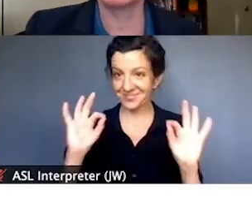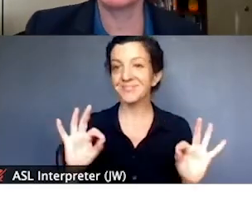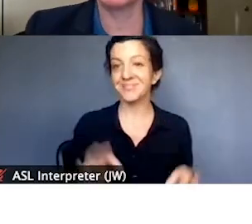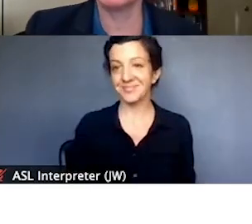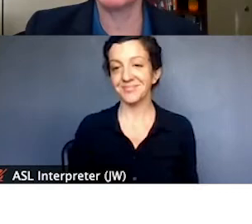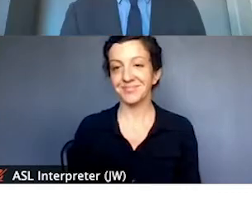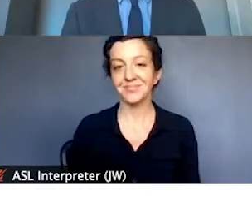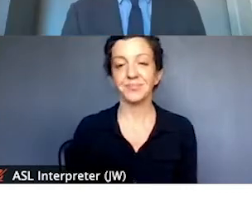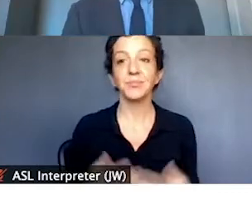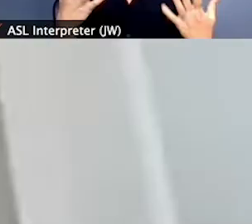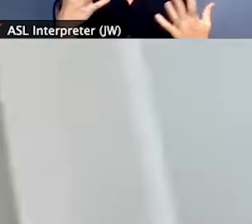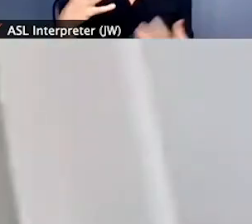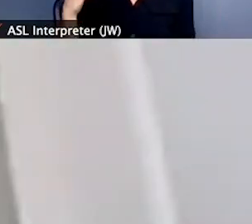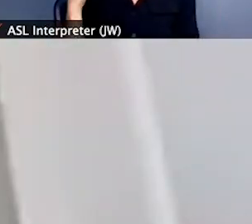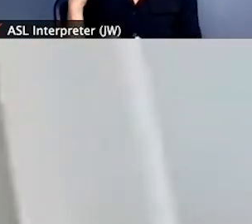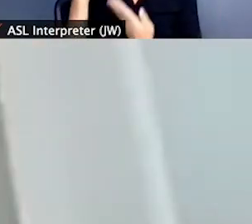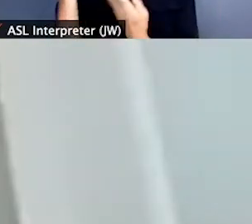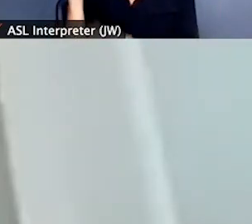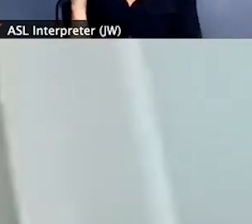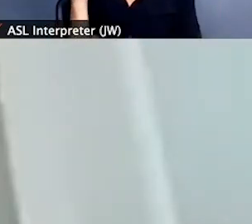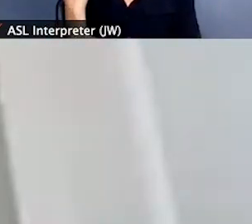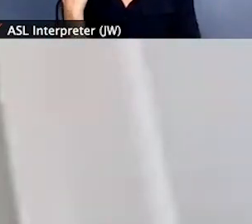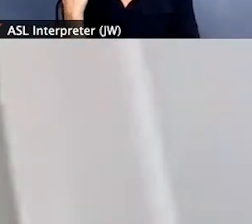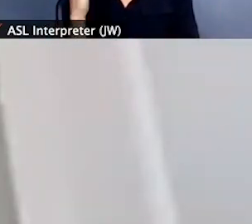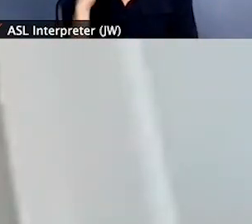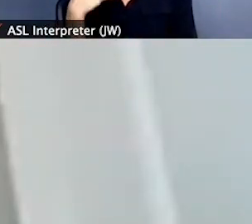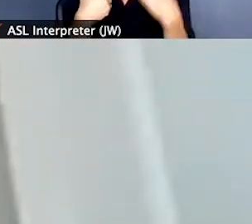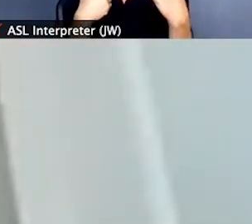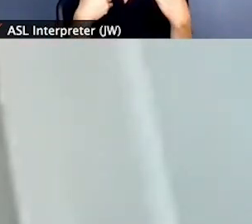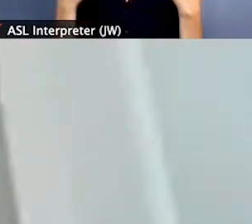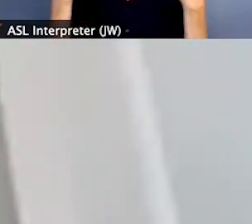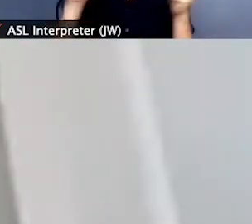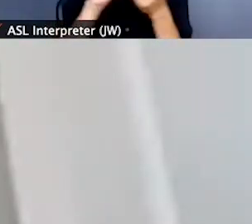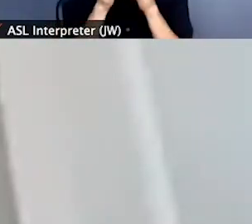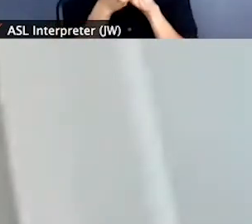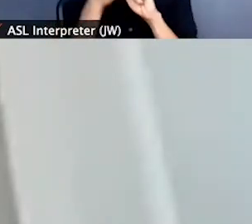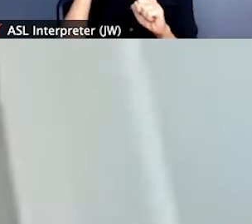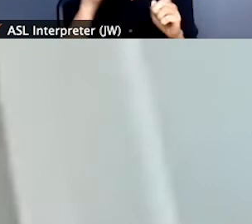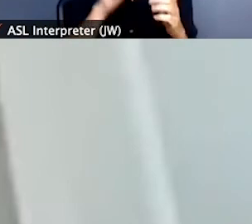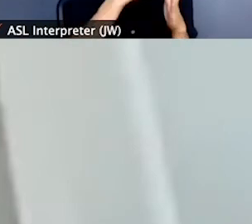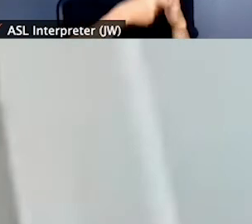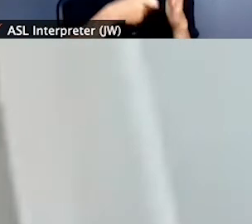Okay, Proposition 15 would make two major changes to the taxation of business properties in California.